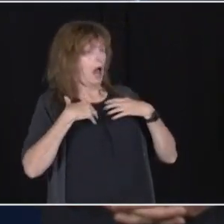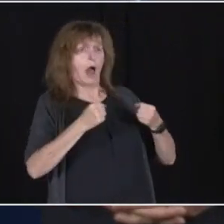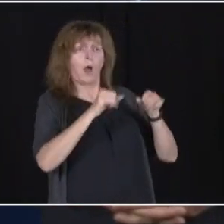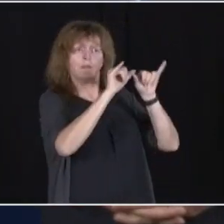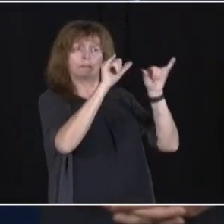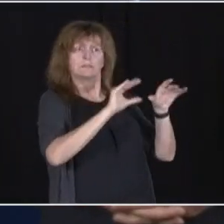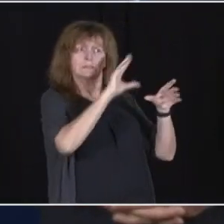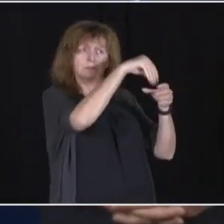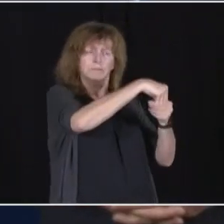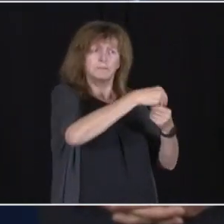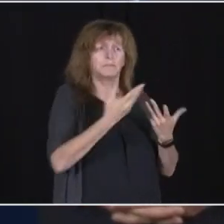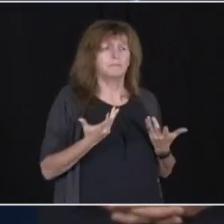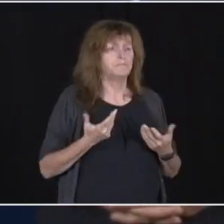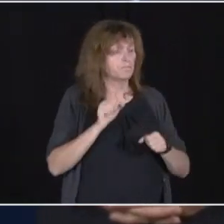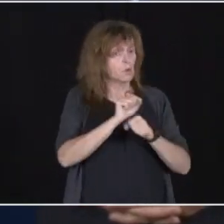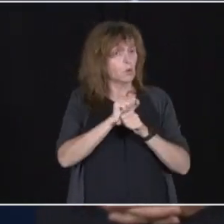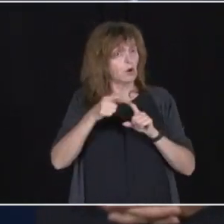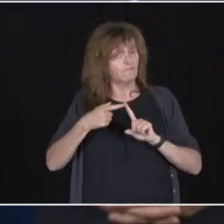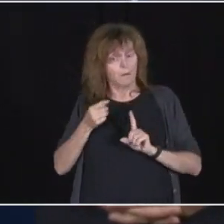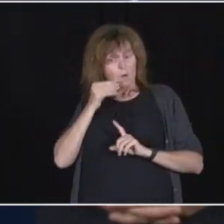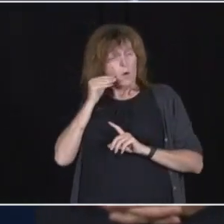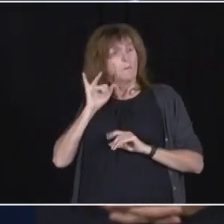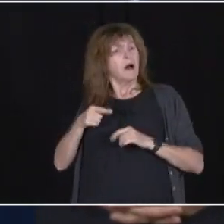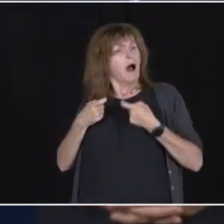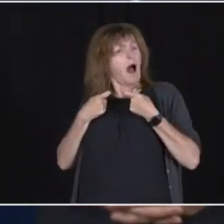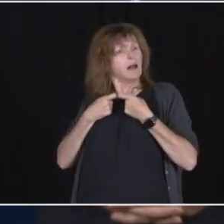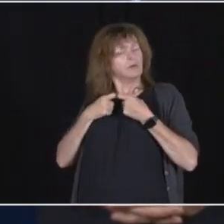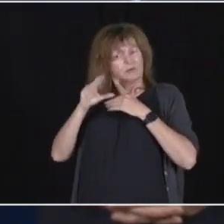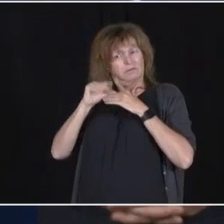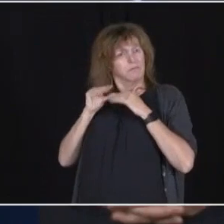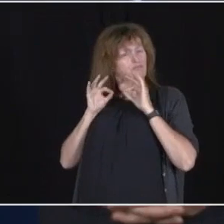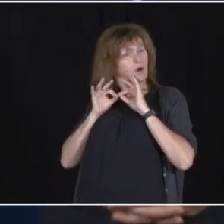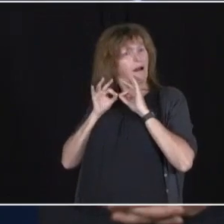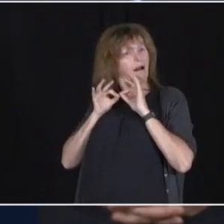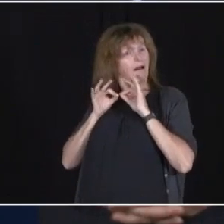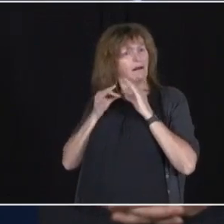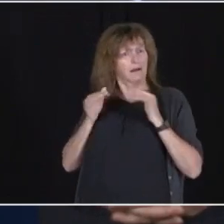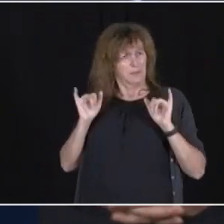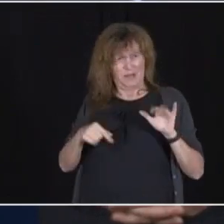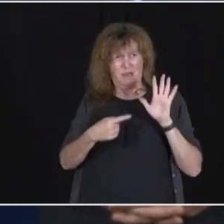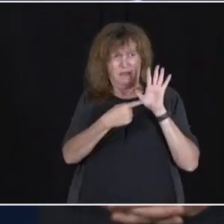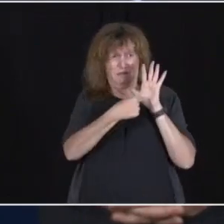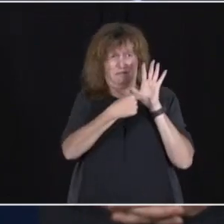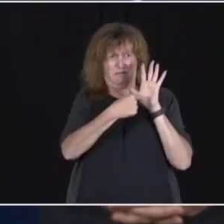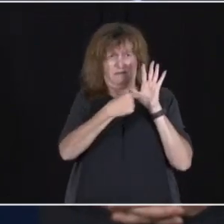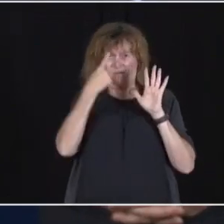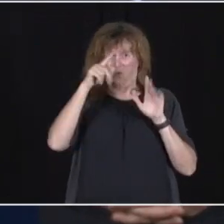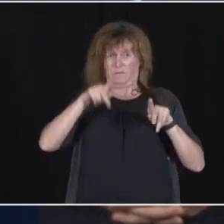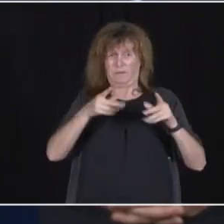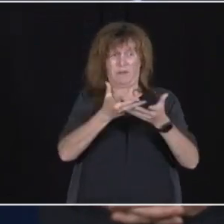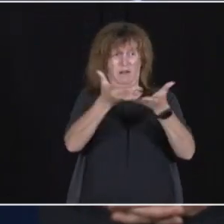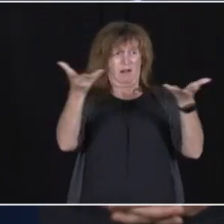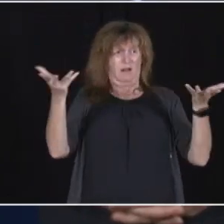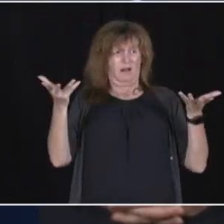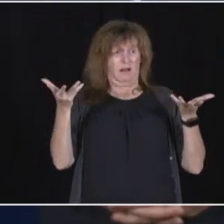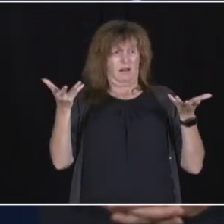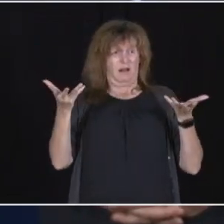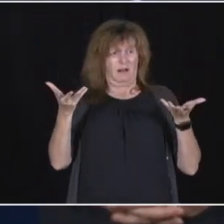want to protect the people. I want to protect the health and the well-being of people in long-term care and the health system.